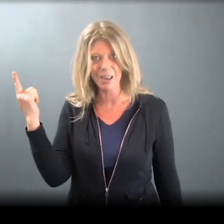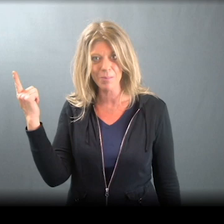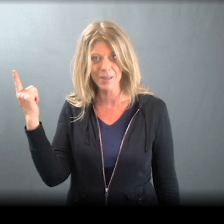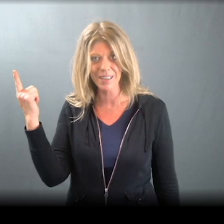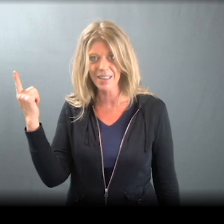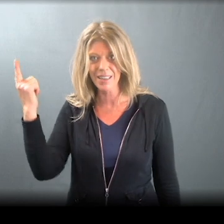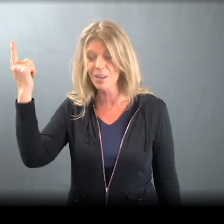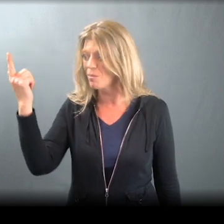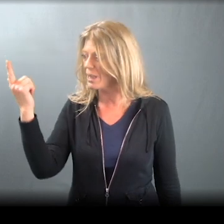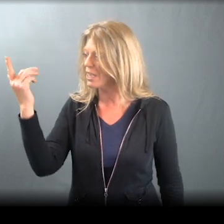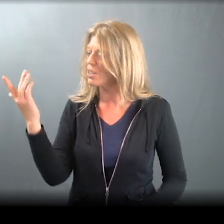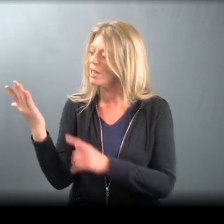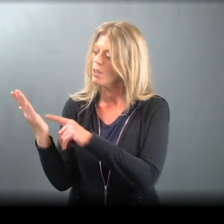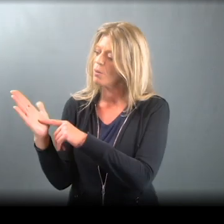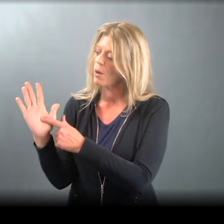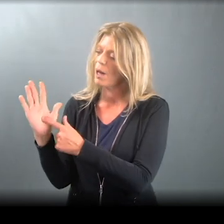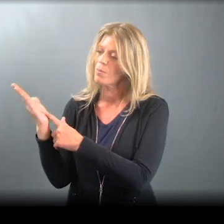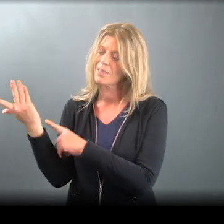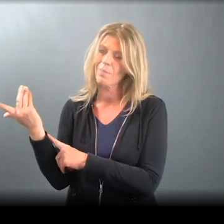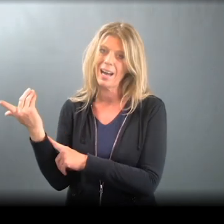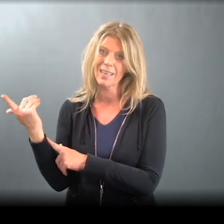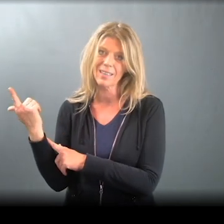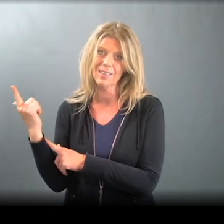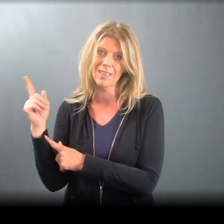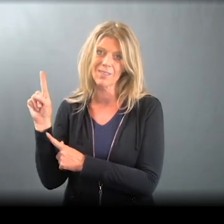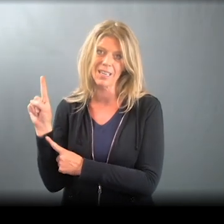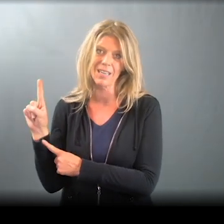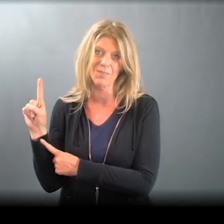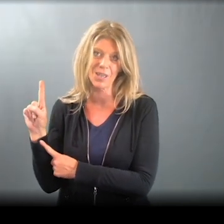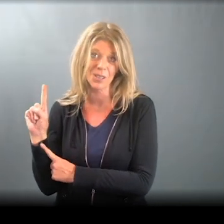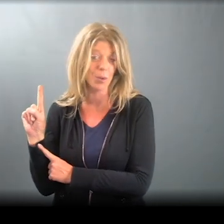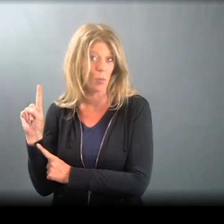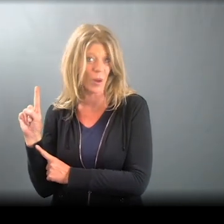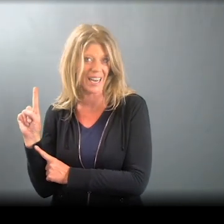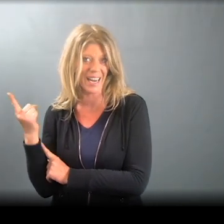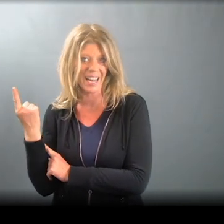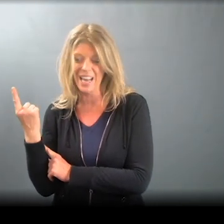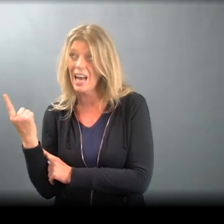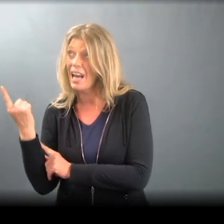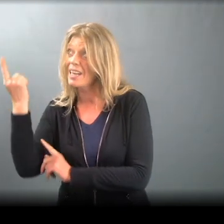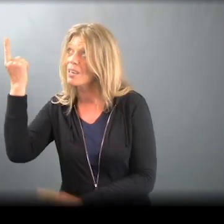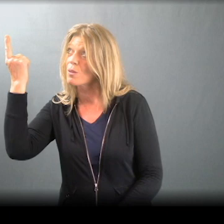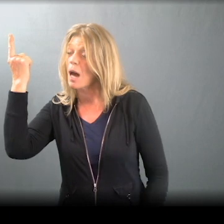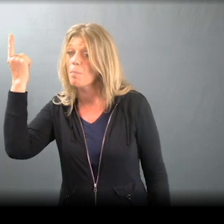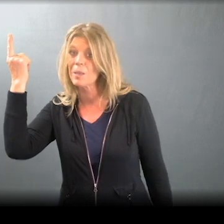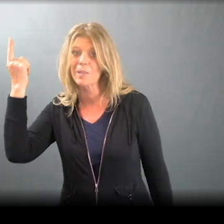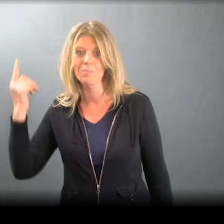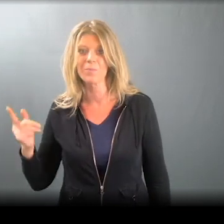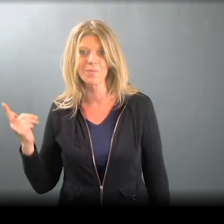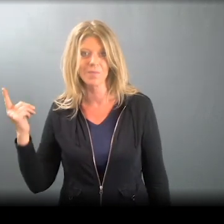UP Make sure your palm is back so you don't get it confused with ONE, and it goes up a little.